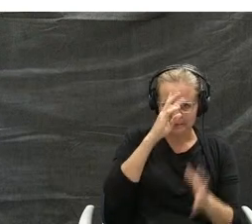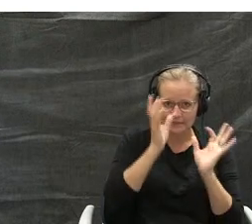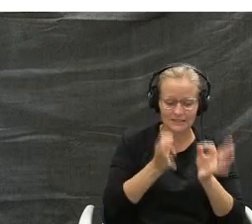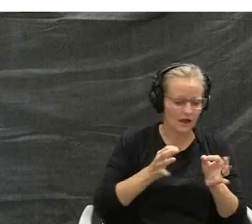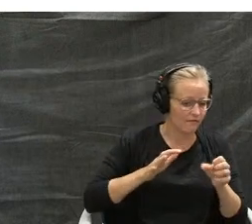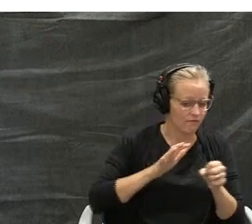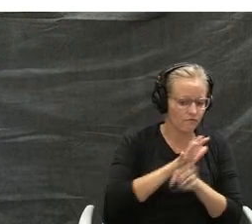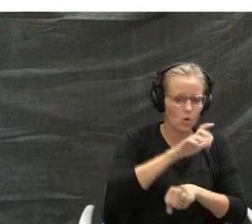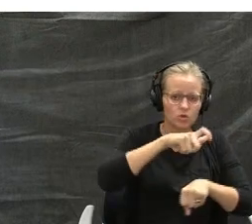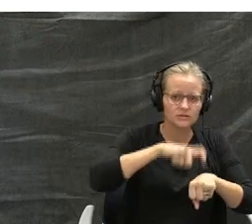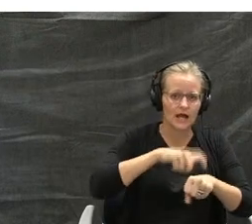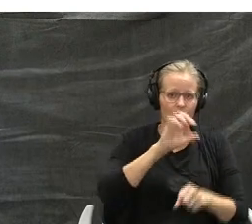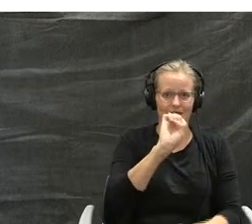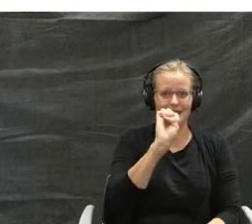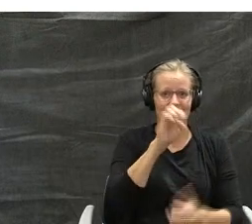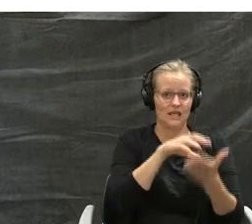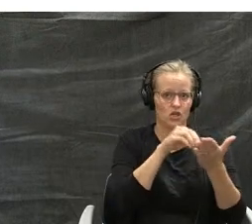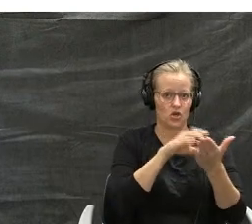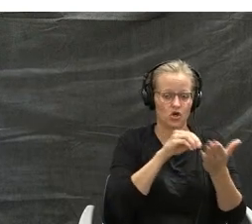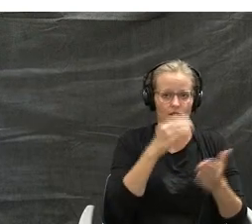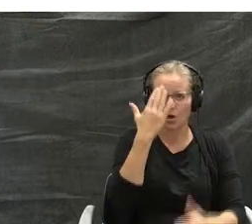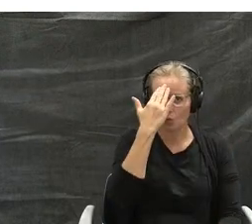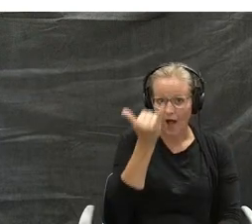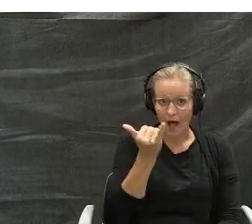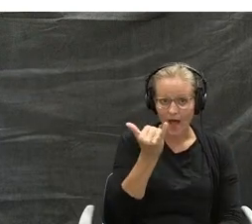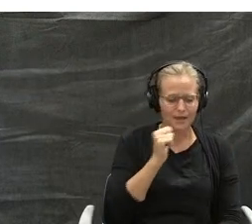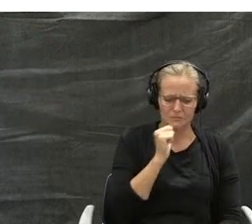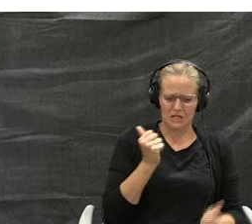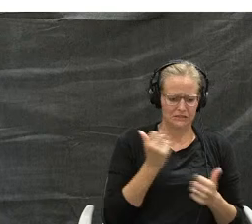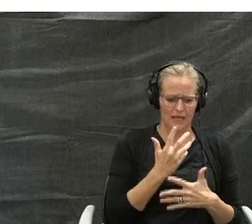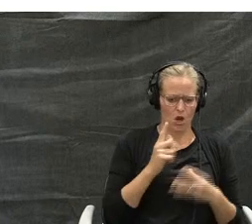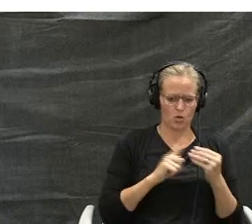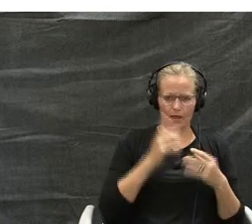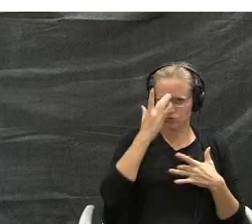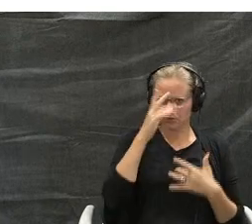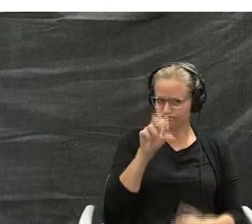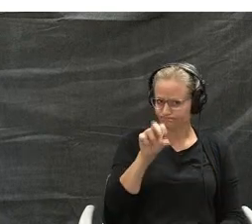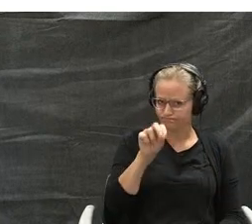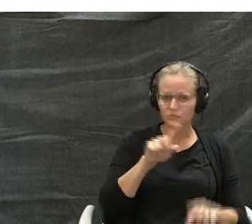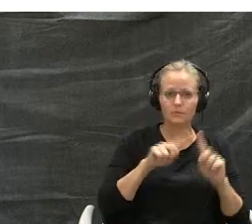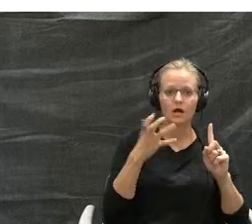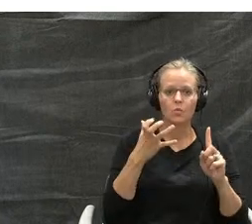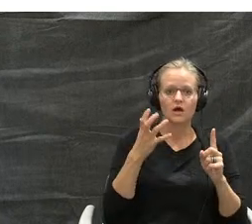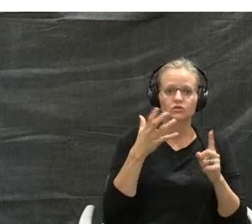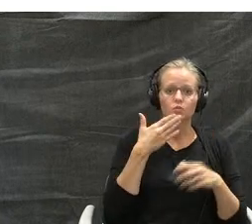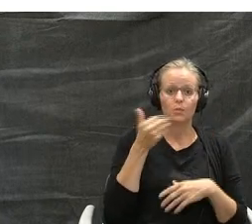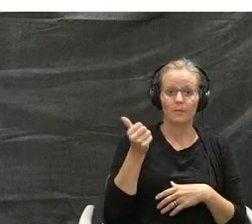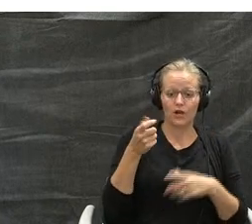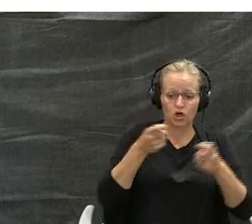school year. It is not because we are scared of getting sick but that we can better control potential disruptions to our